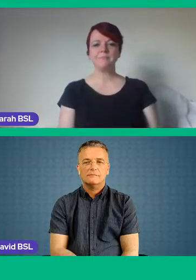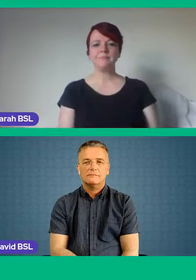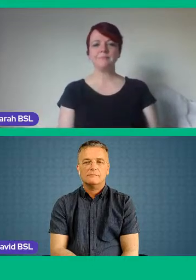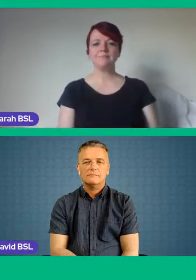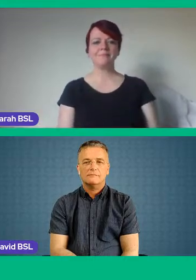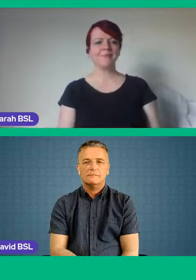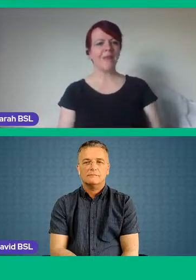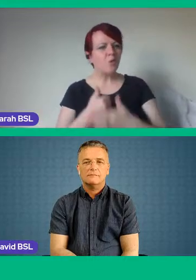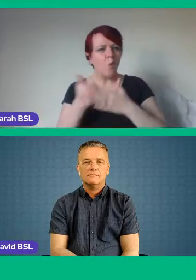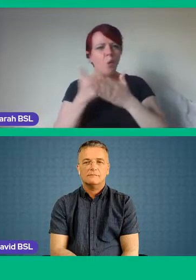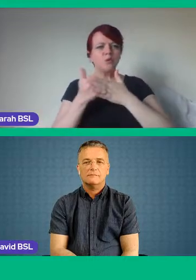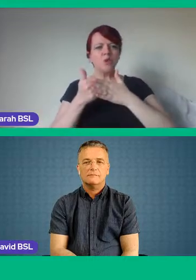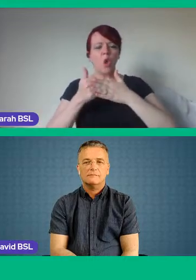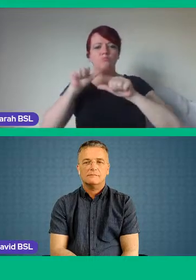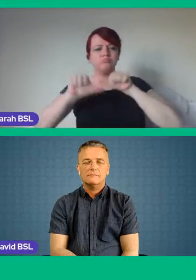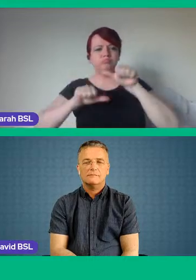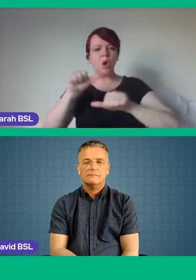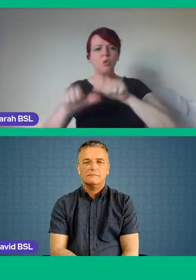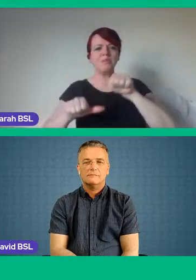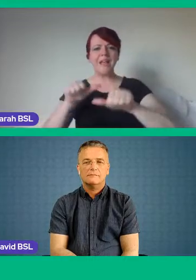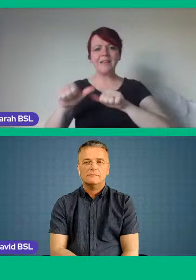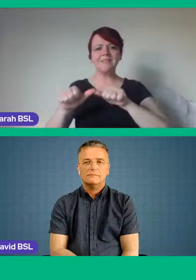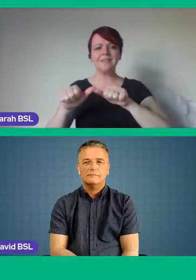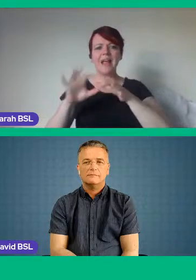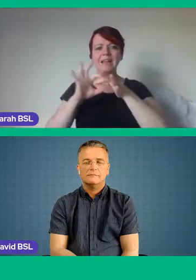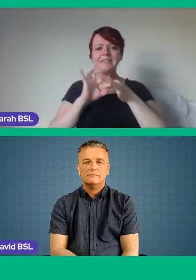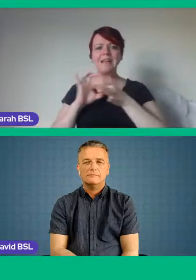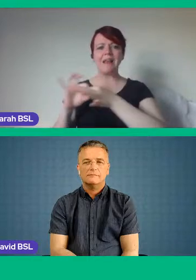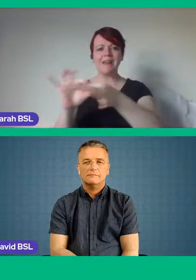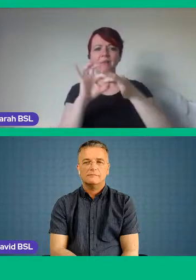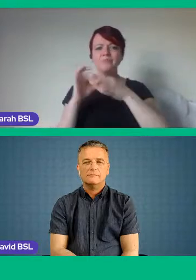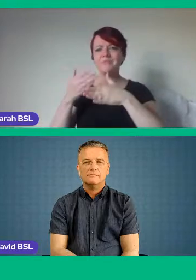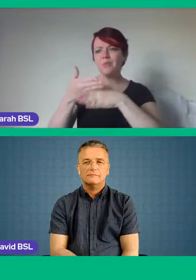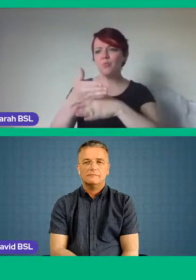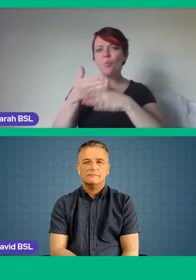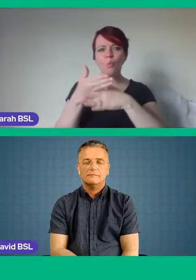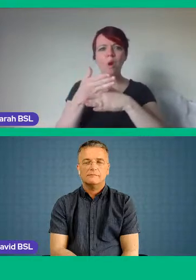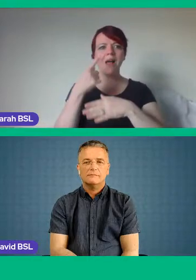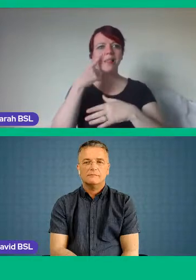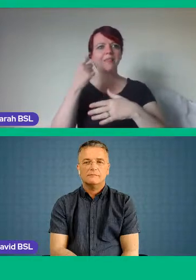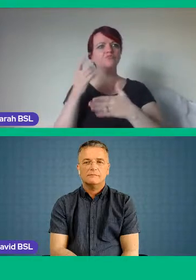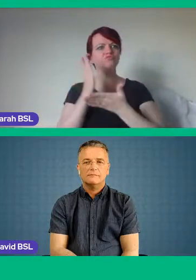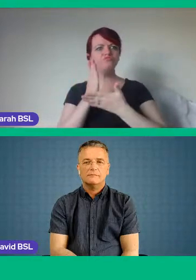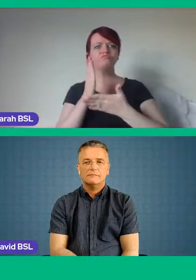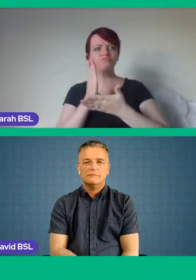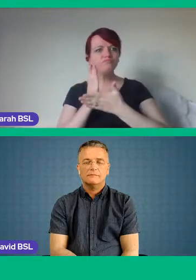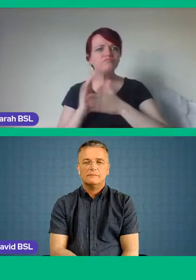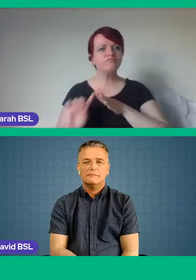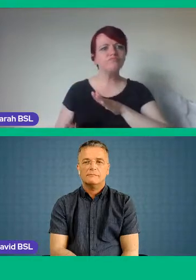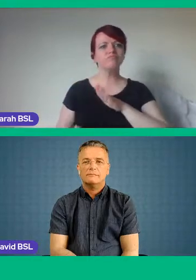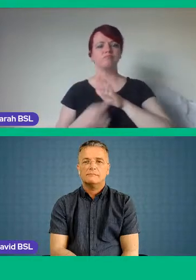Processing collaborative practice comes into all of that, I think it's really interesting to explore those messy bits, the